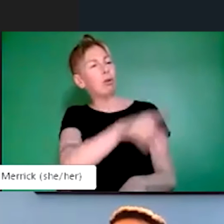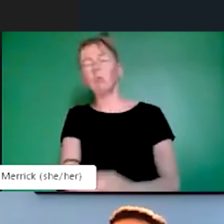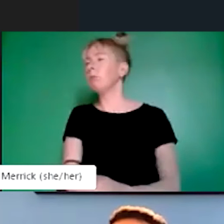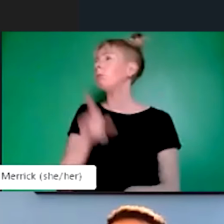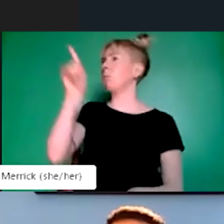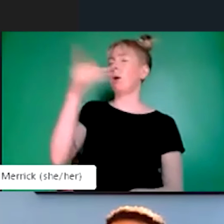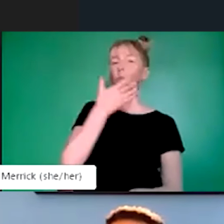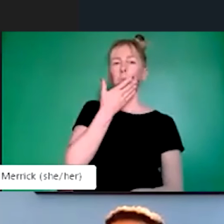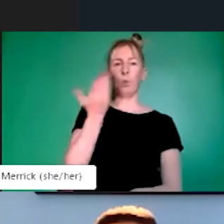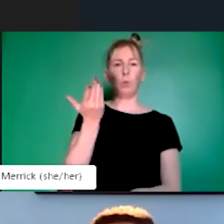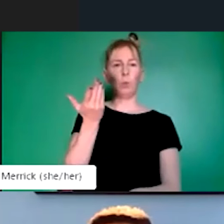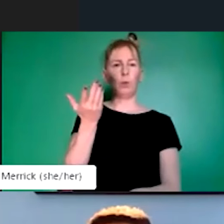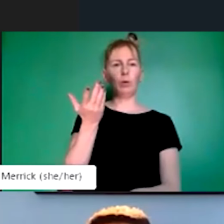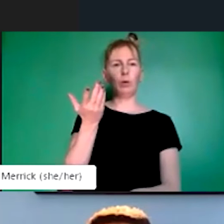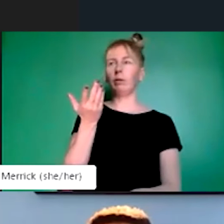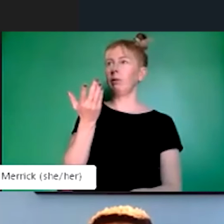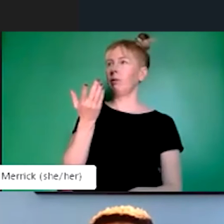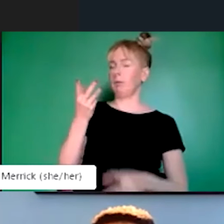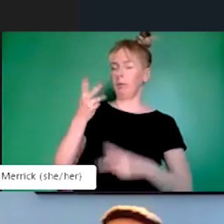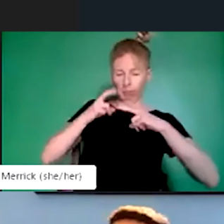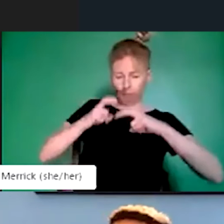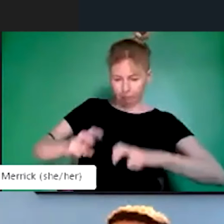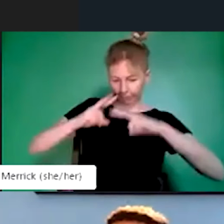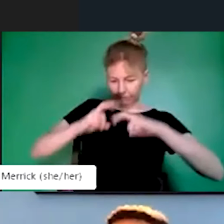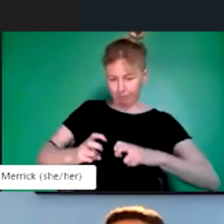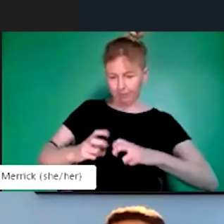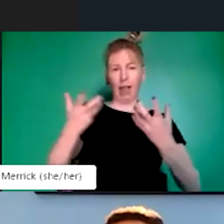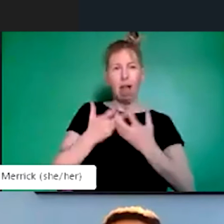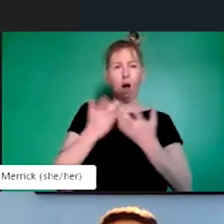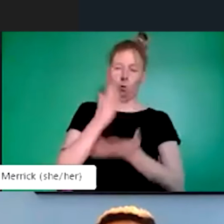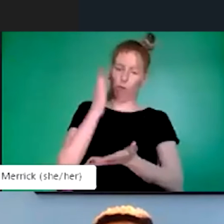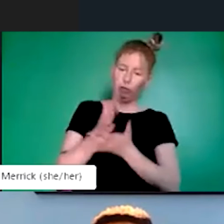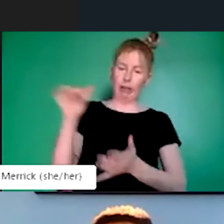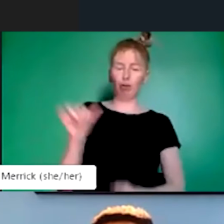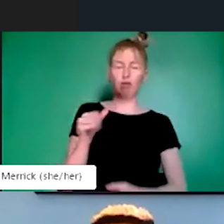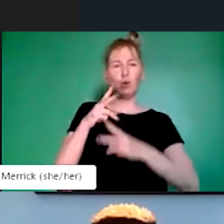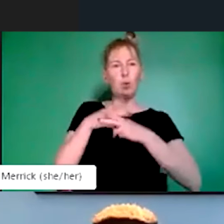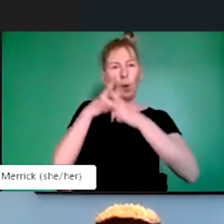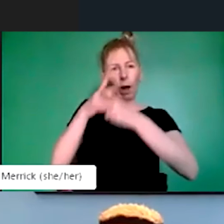How are we a state of conflict? You know, so I think I think that's my five minutes.